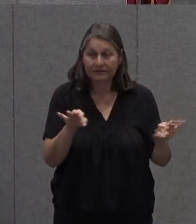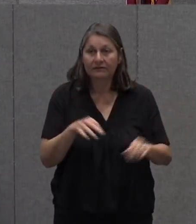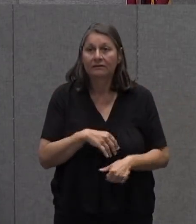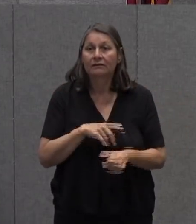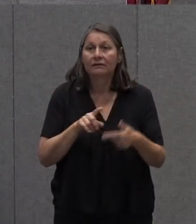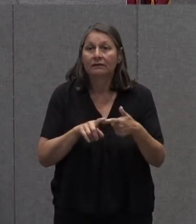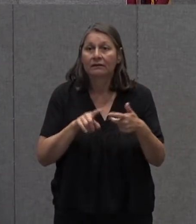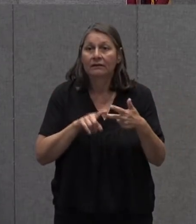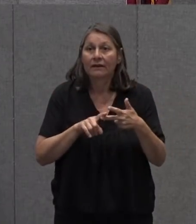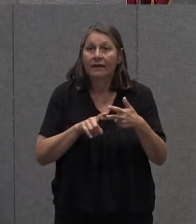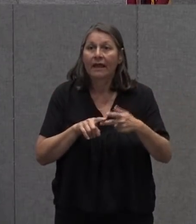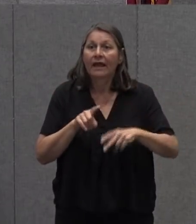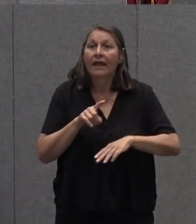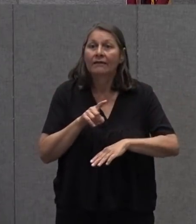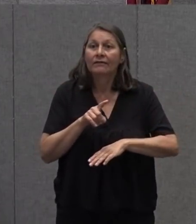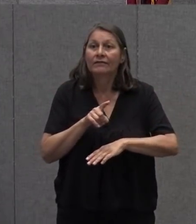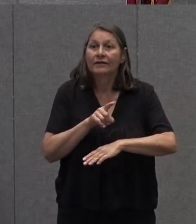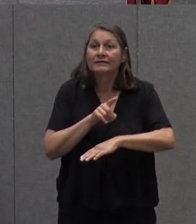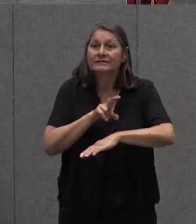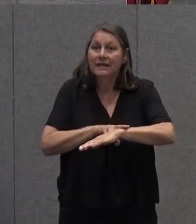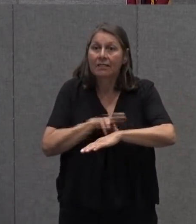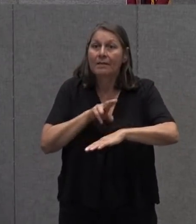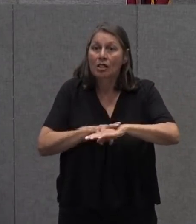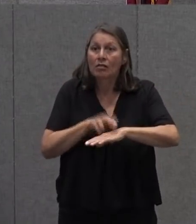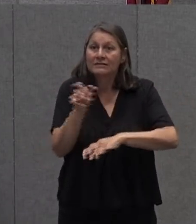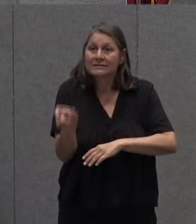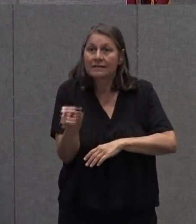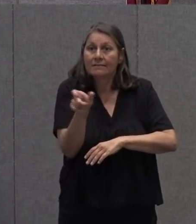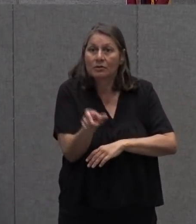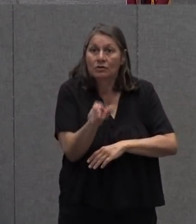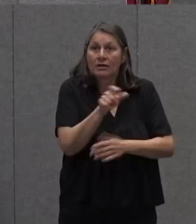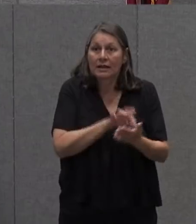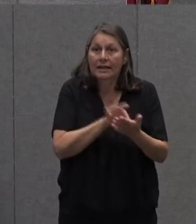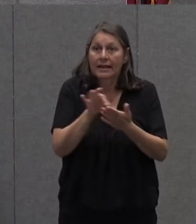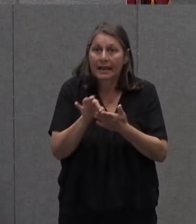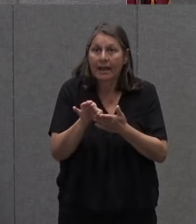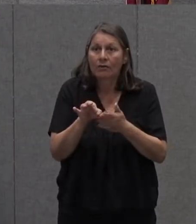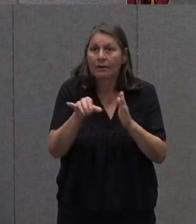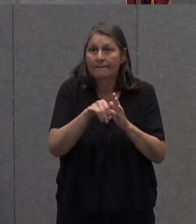Anybody remember how the syllable count pattern goes? Think about it for a second.